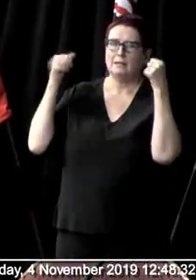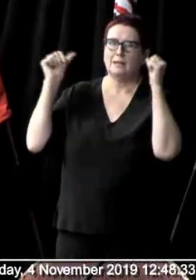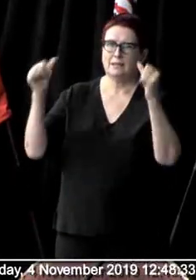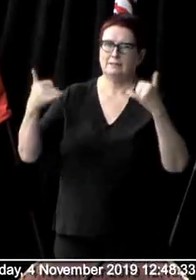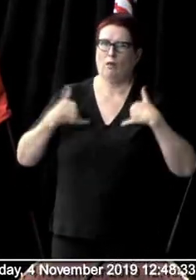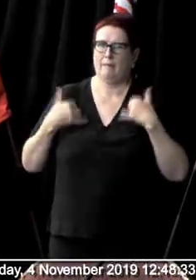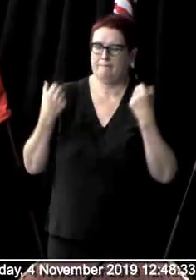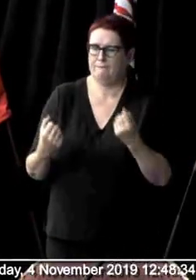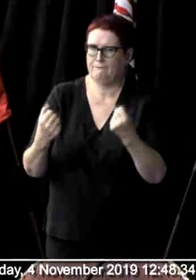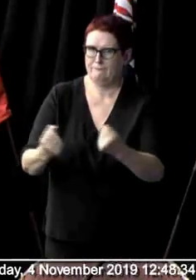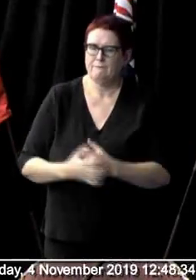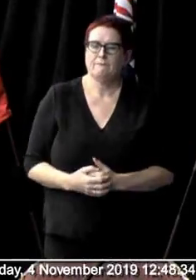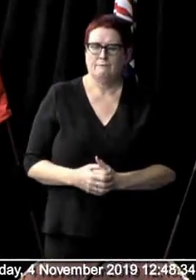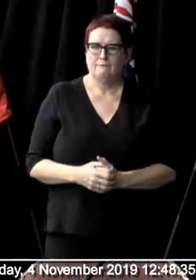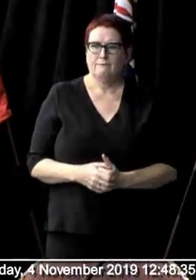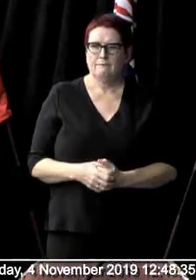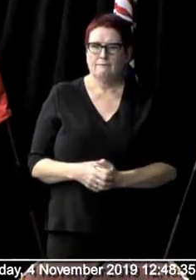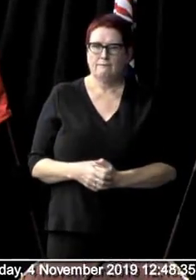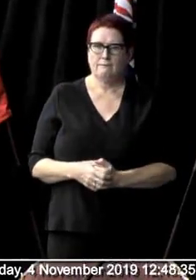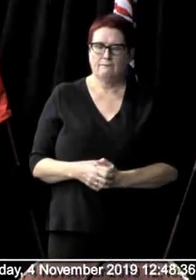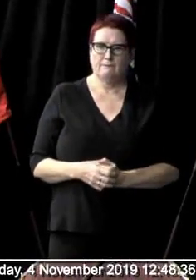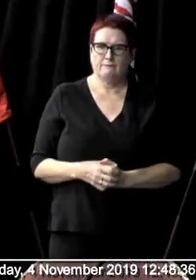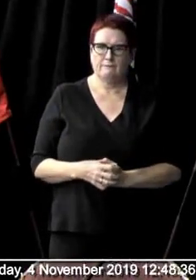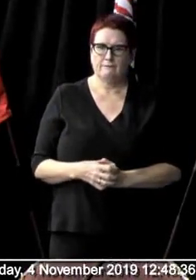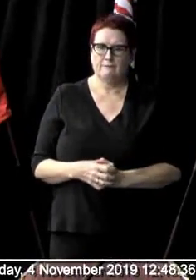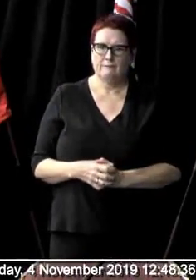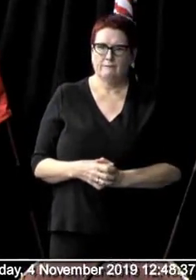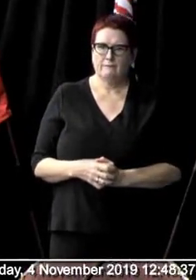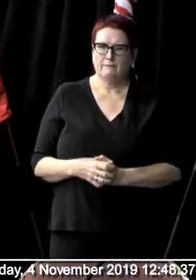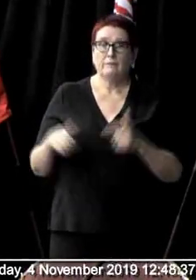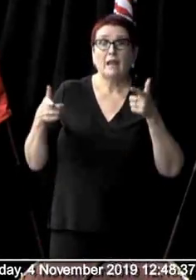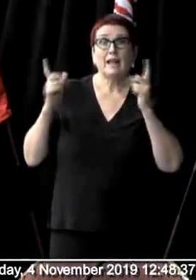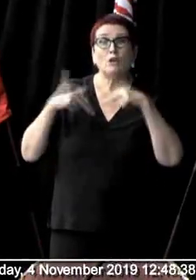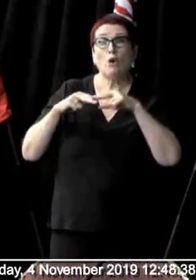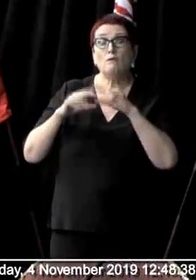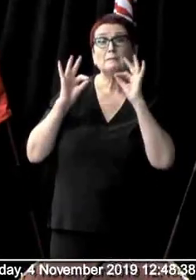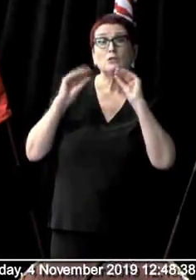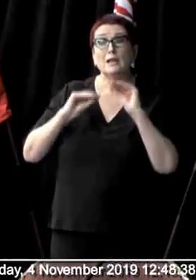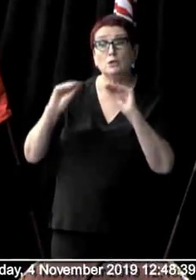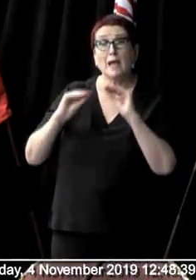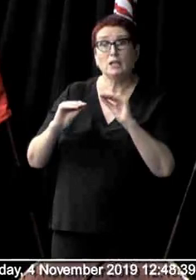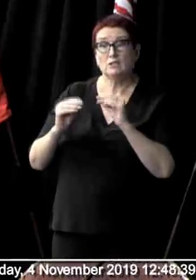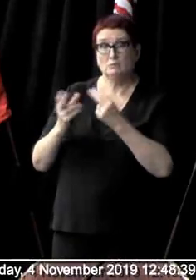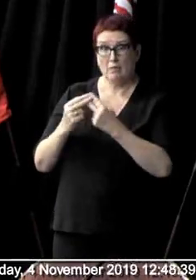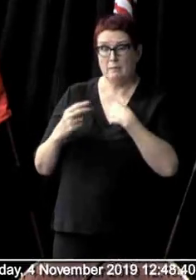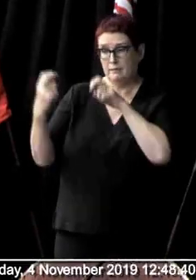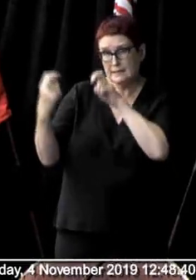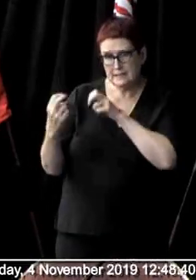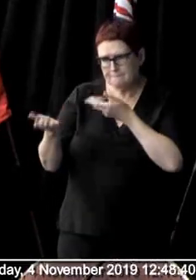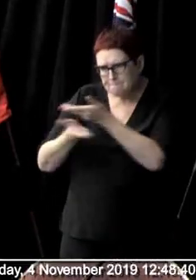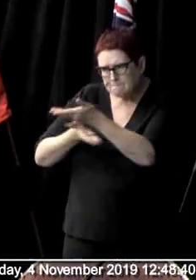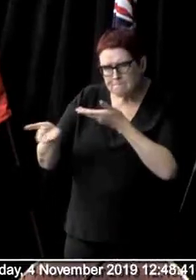The head of special ed and I sat down and we nutted out any issues around the first